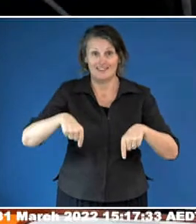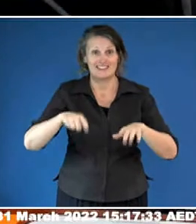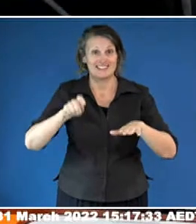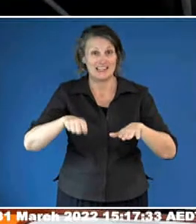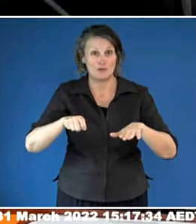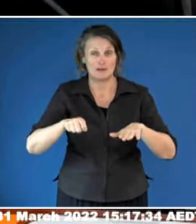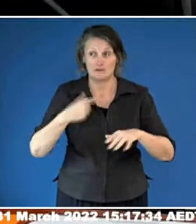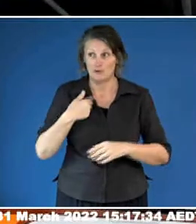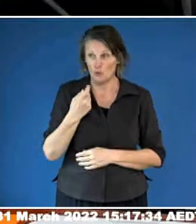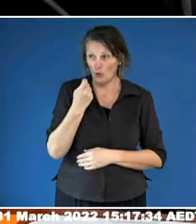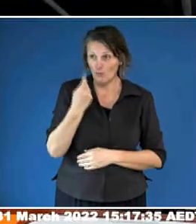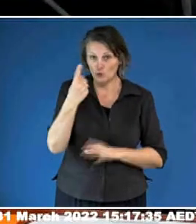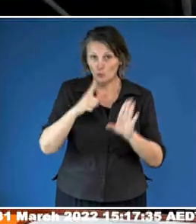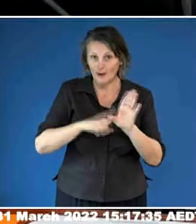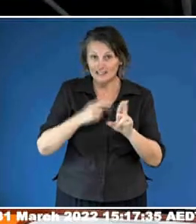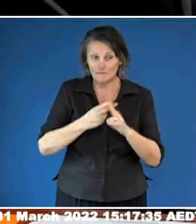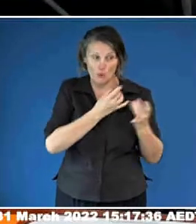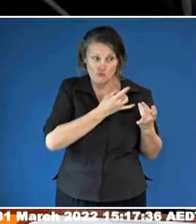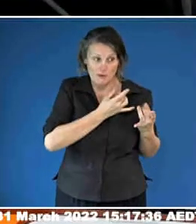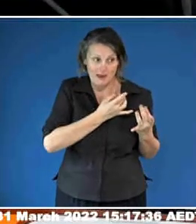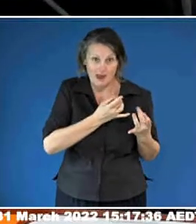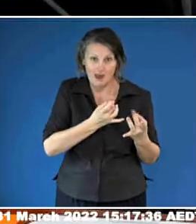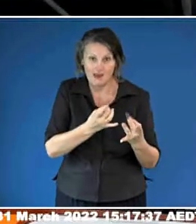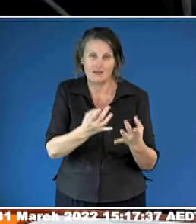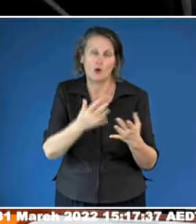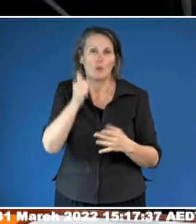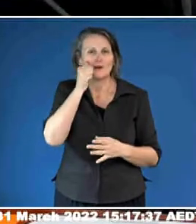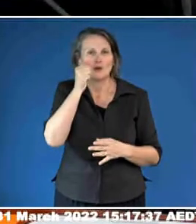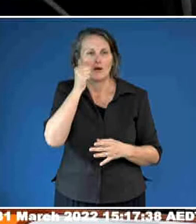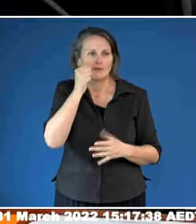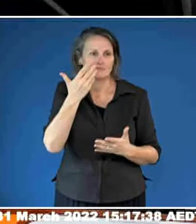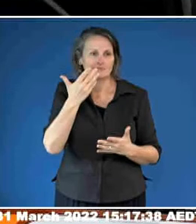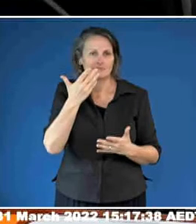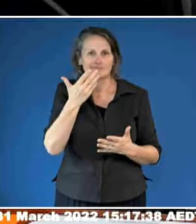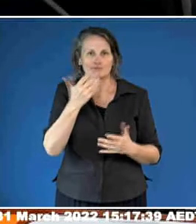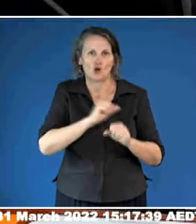a year to prepare. We've had the stops and starts, initially hoping to have this hearing in August.